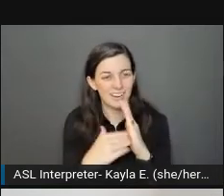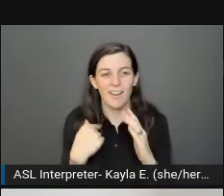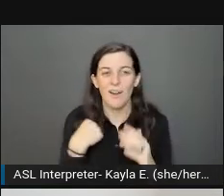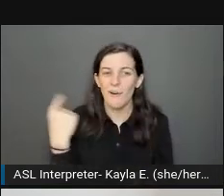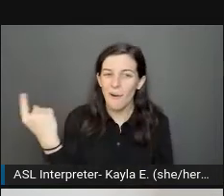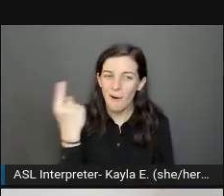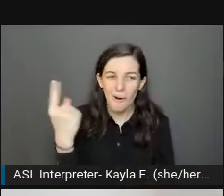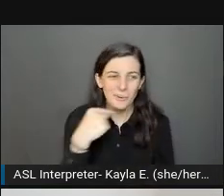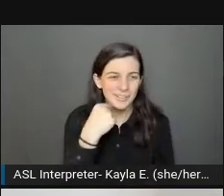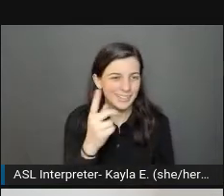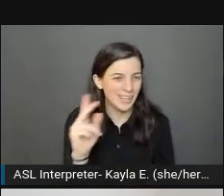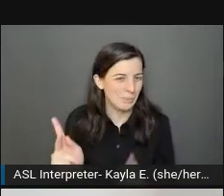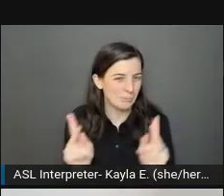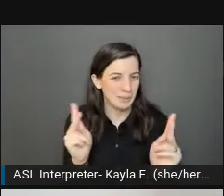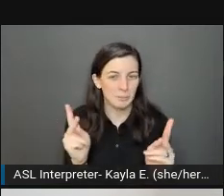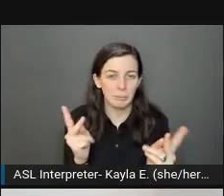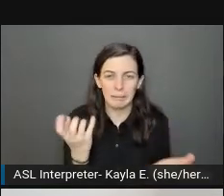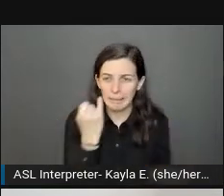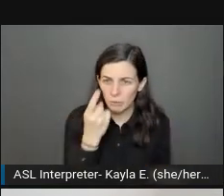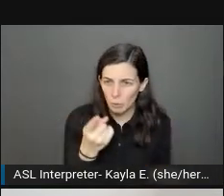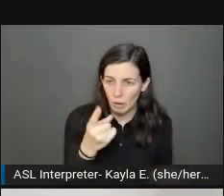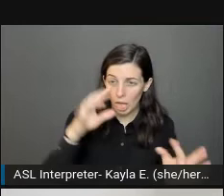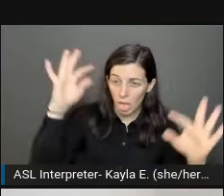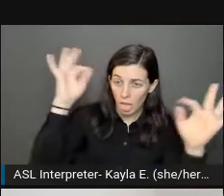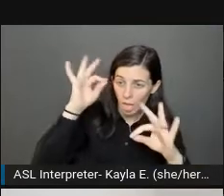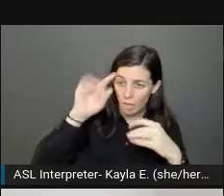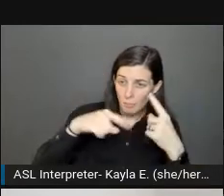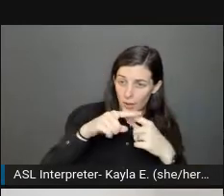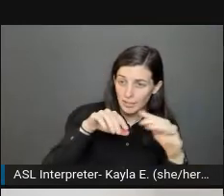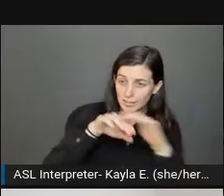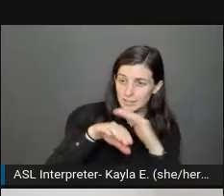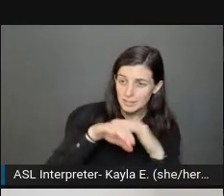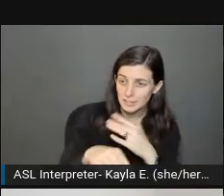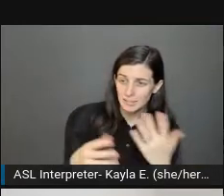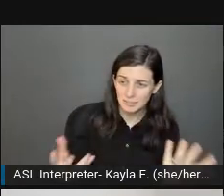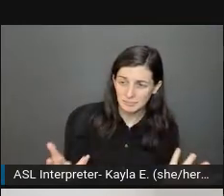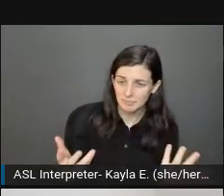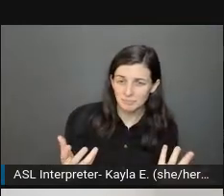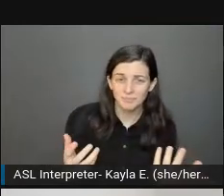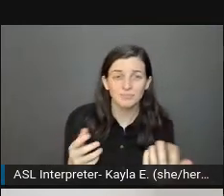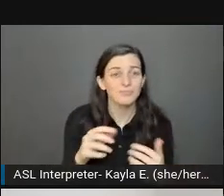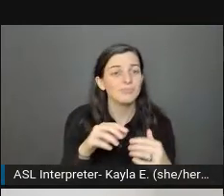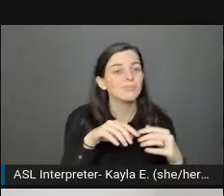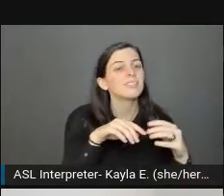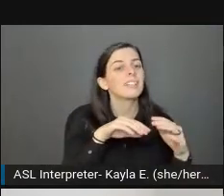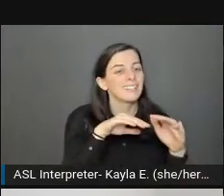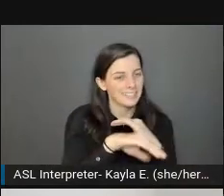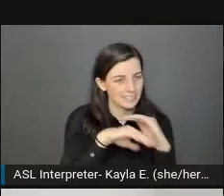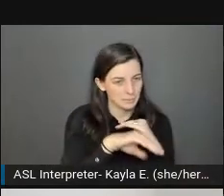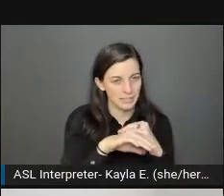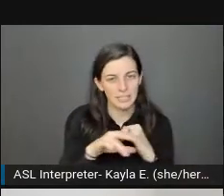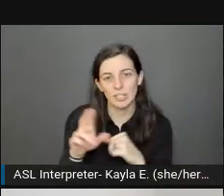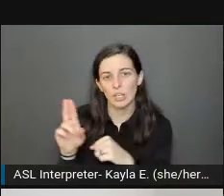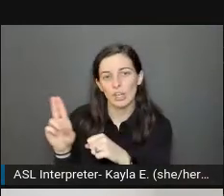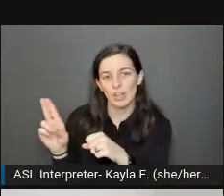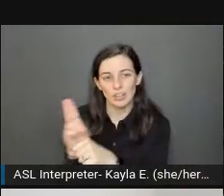that don't know much about accessibility, that accessibility and usability go hand in hand. Why do I say that?